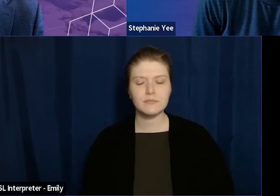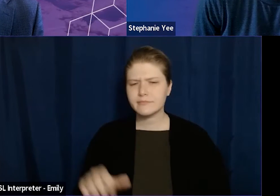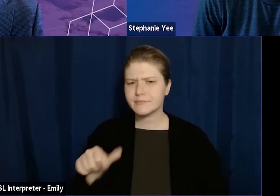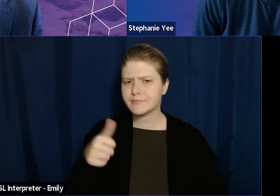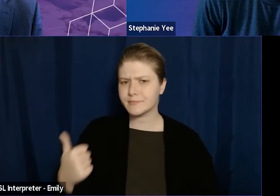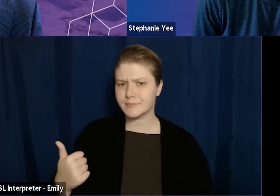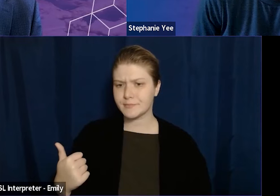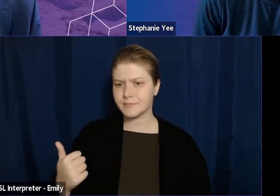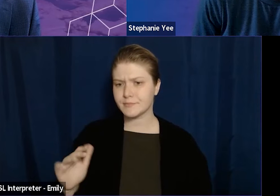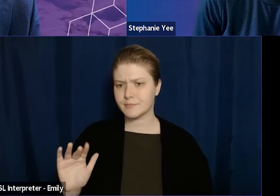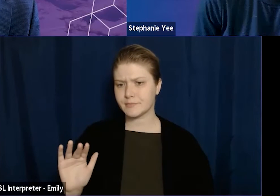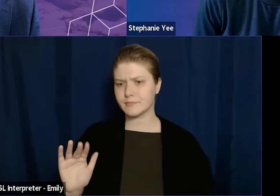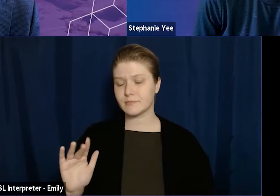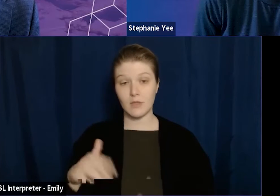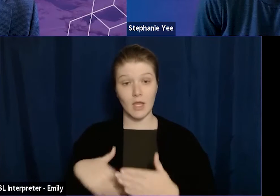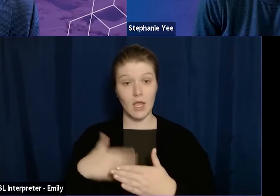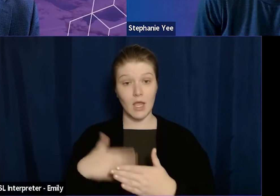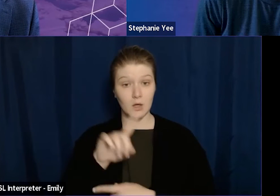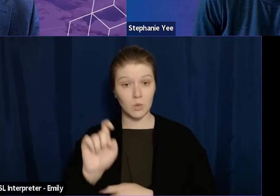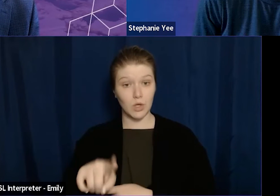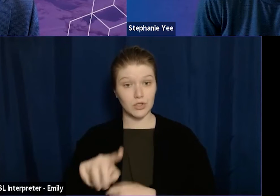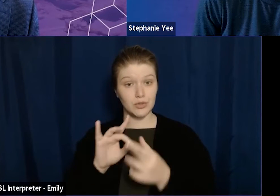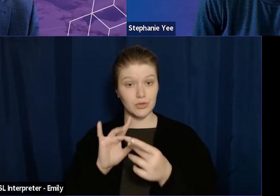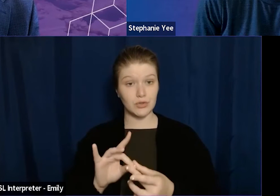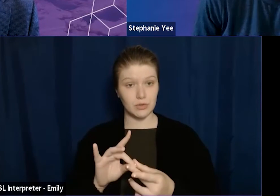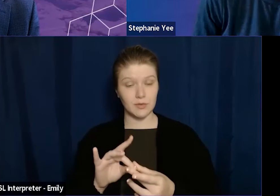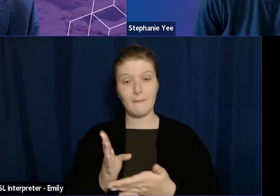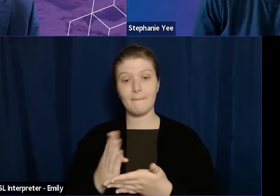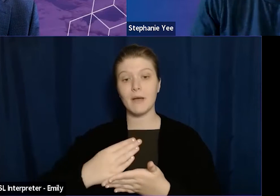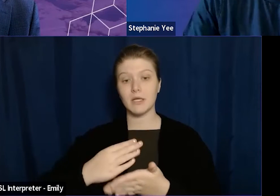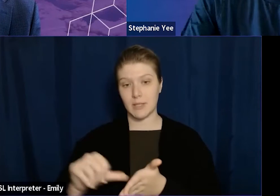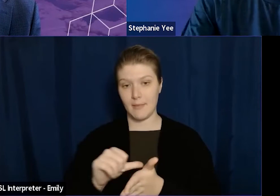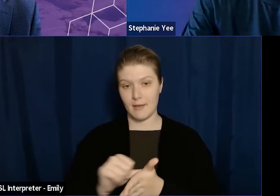Next question is about Budget page, months for personnel.